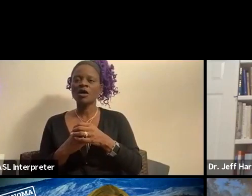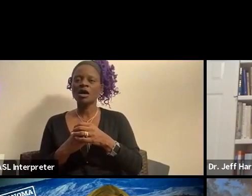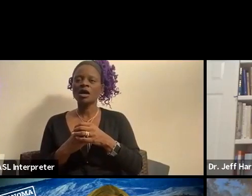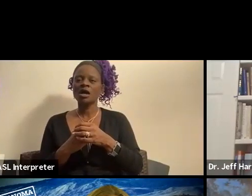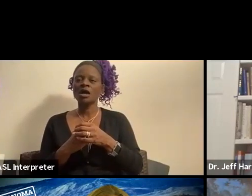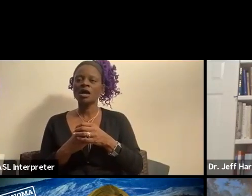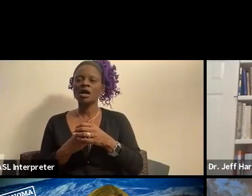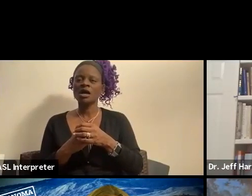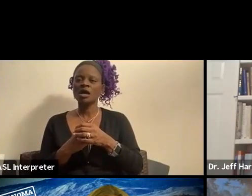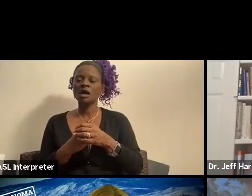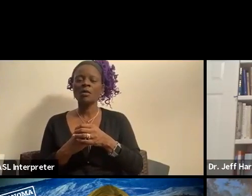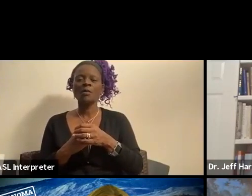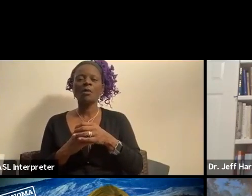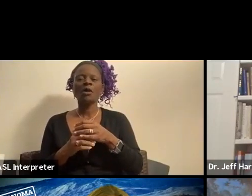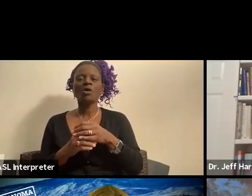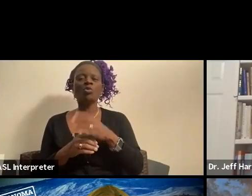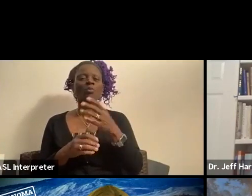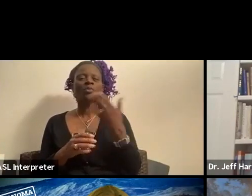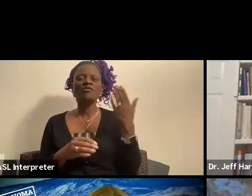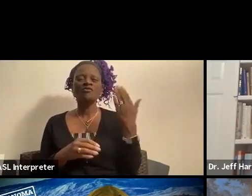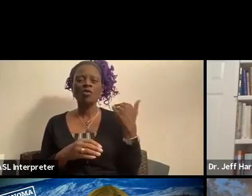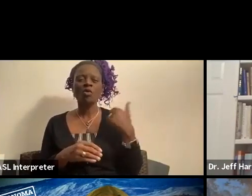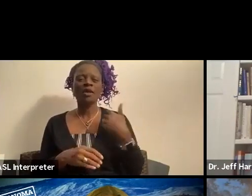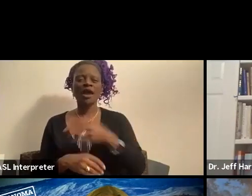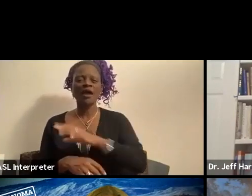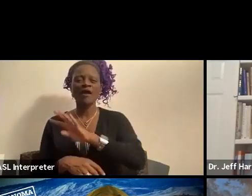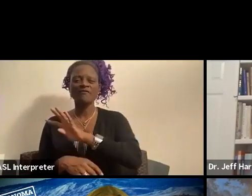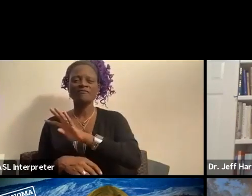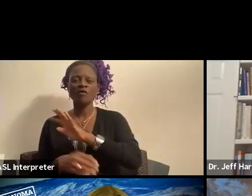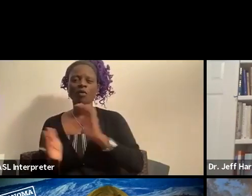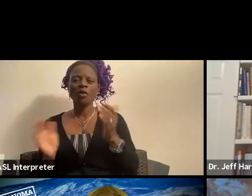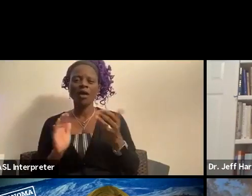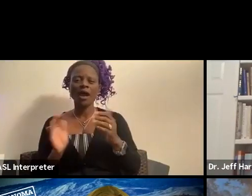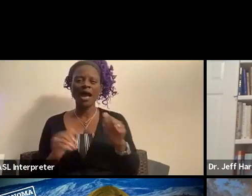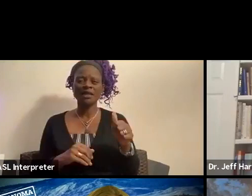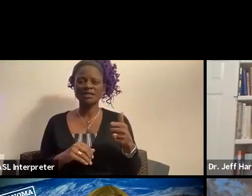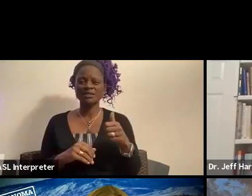used to be four out of 10. After the twenty seventeen fires and the